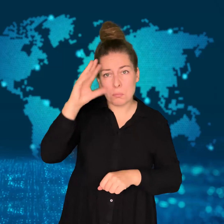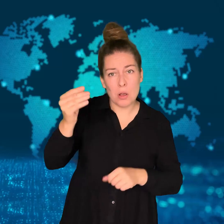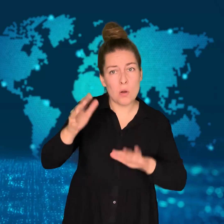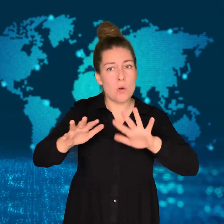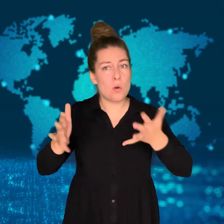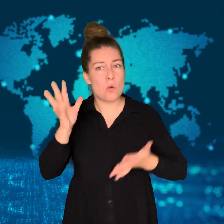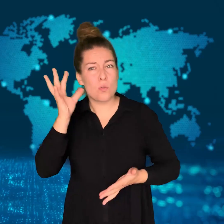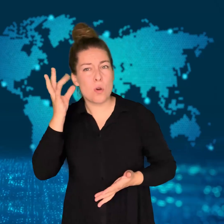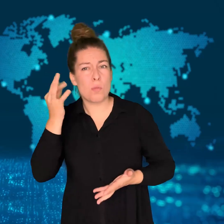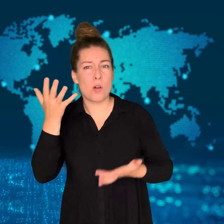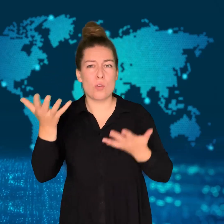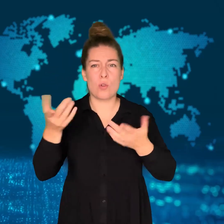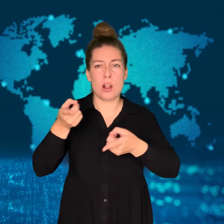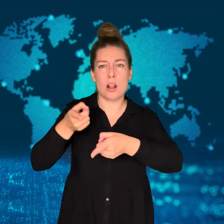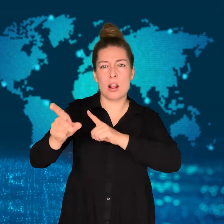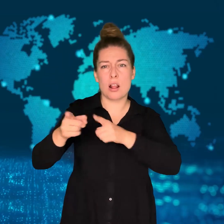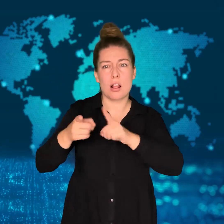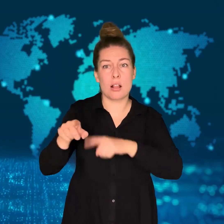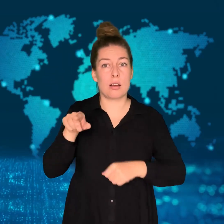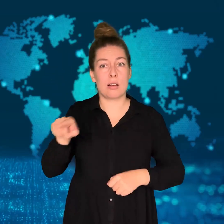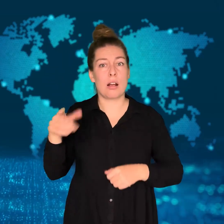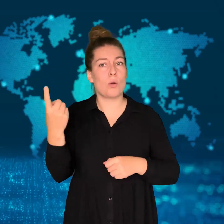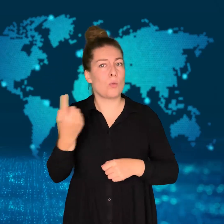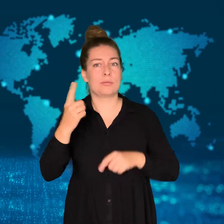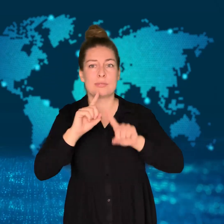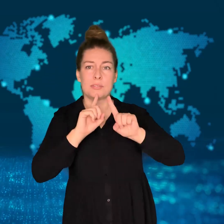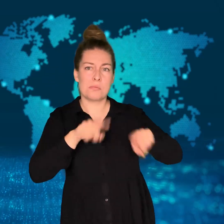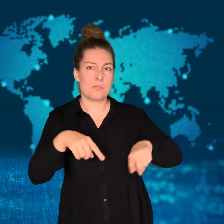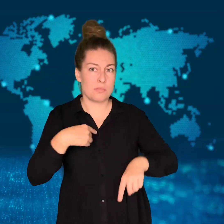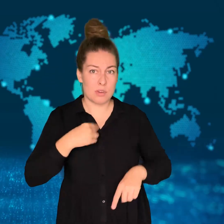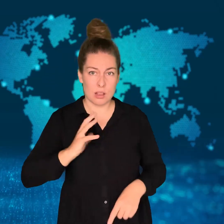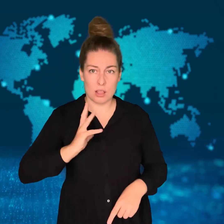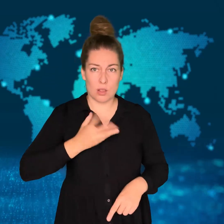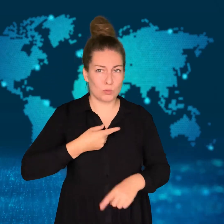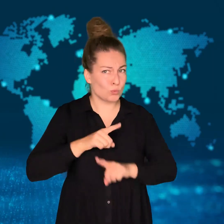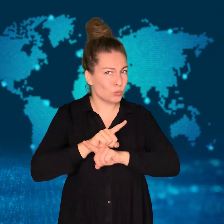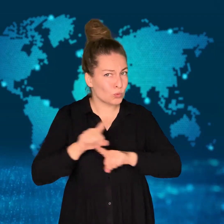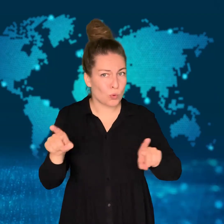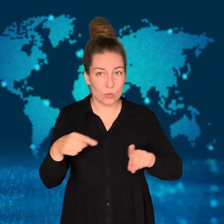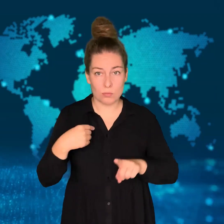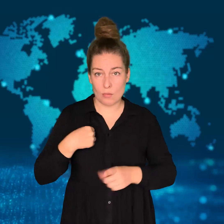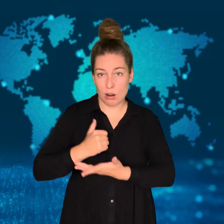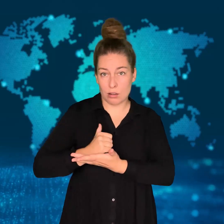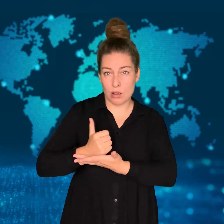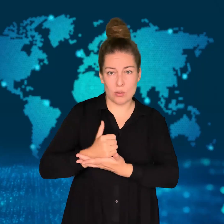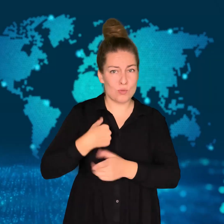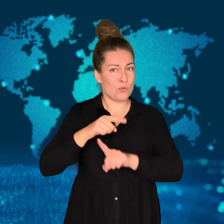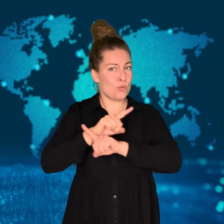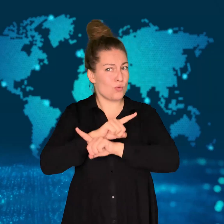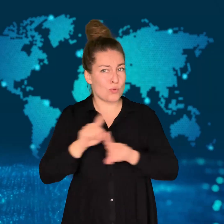The response given was "Im not transgender and Im not gay."